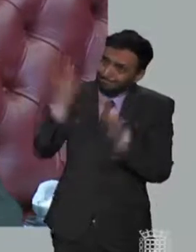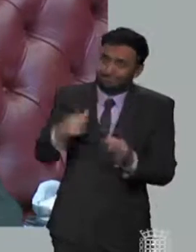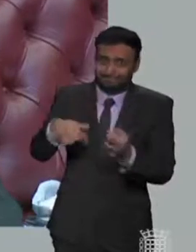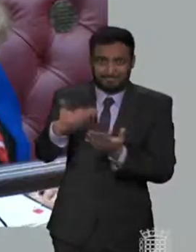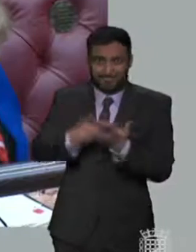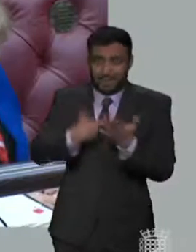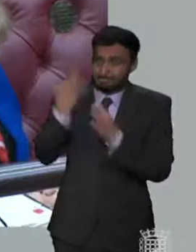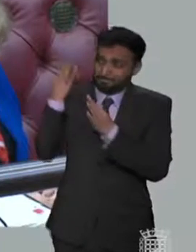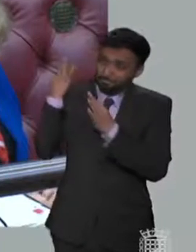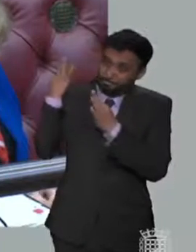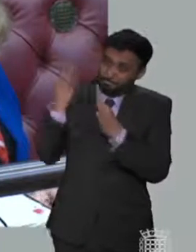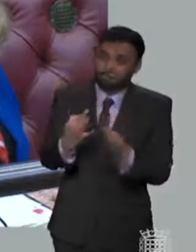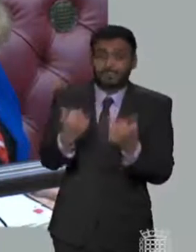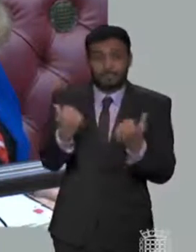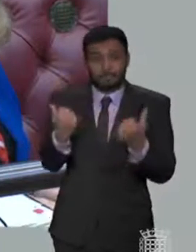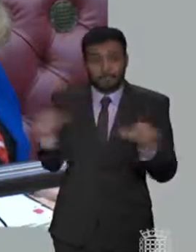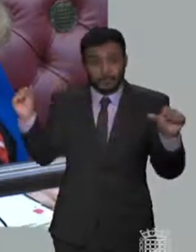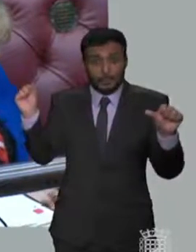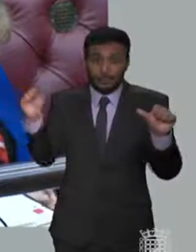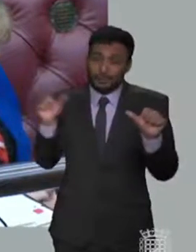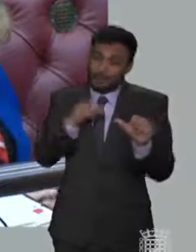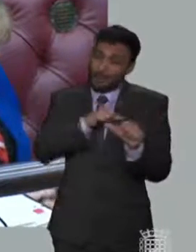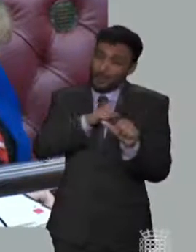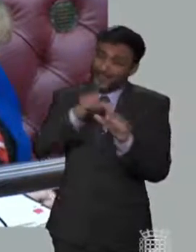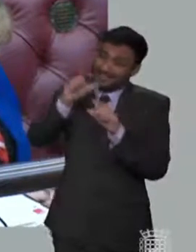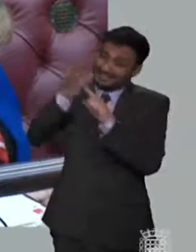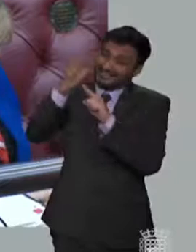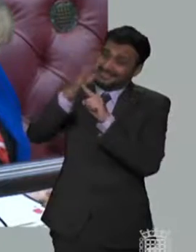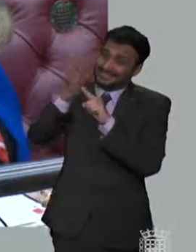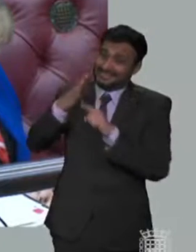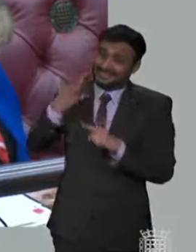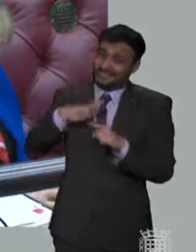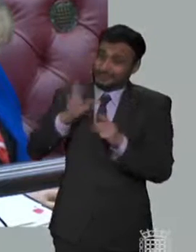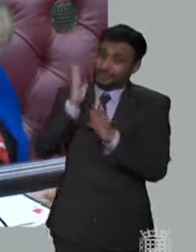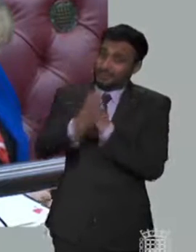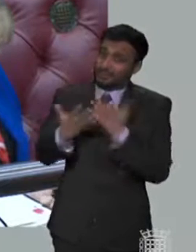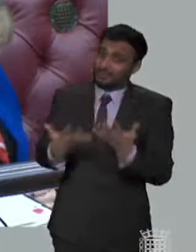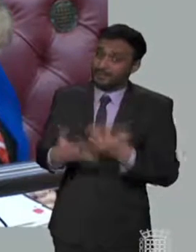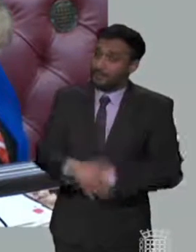passed um baroness thomas in winchester asked me about why not make bsl an official language this